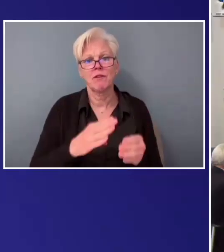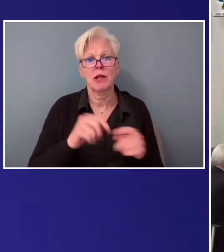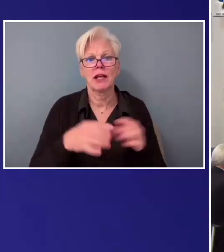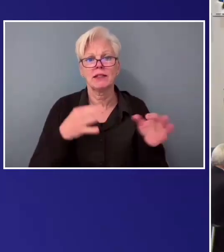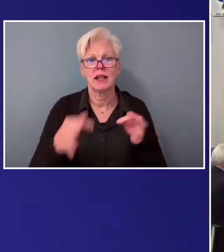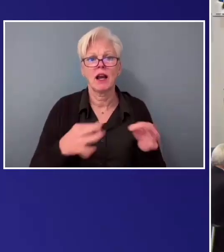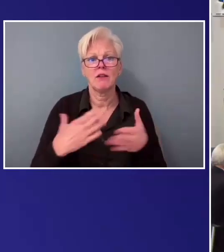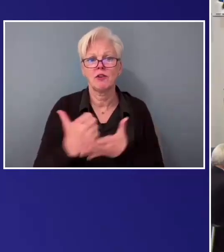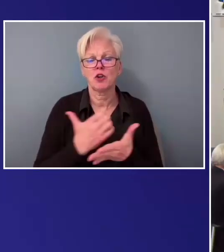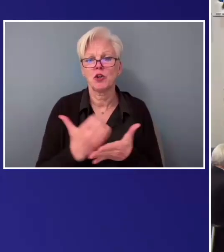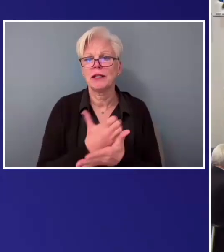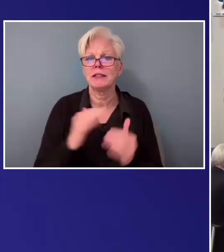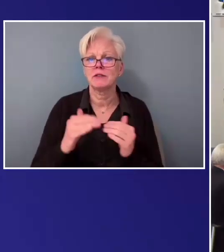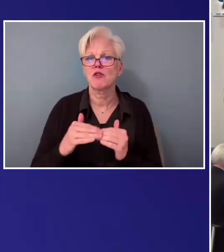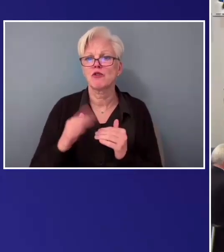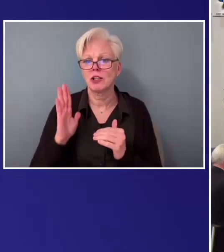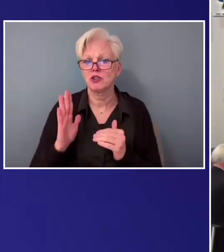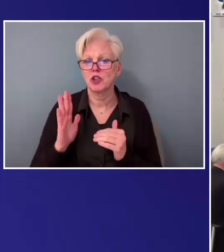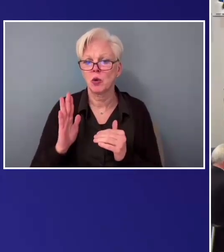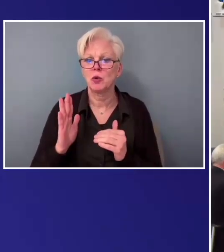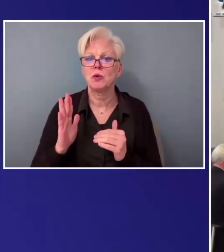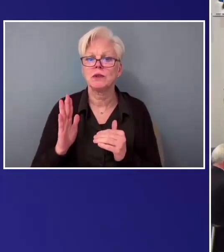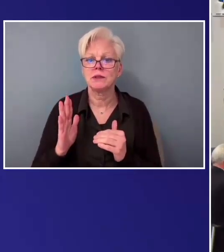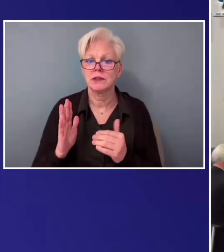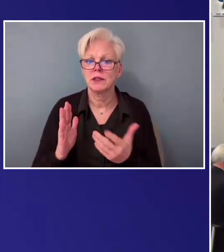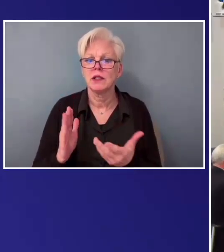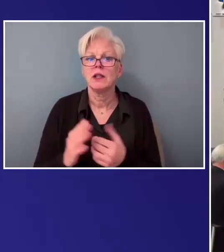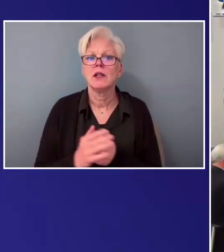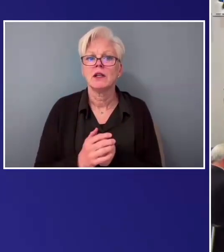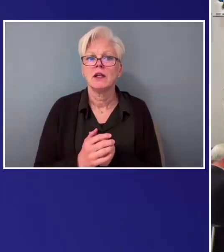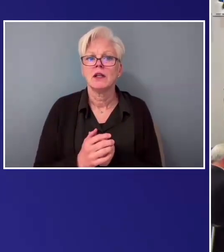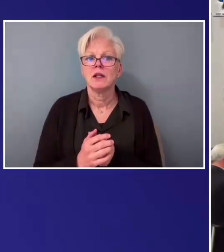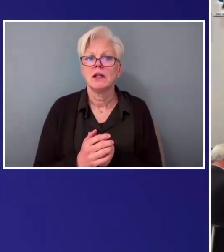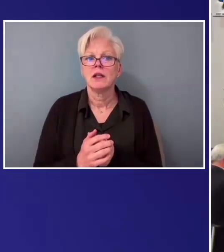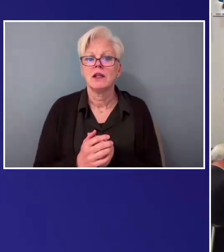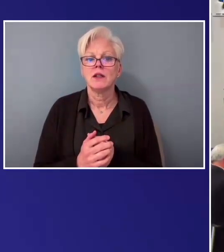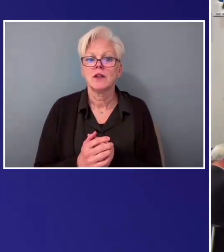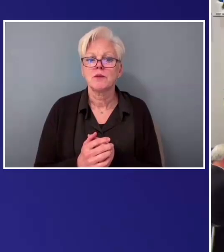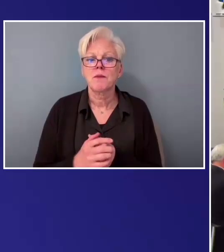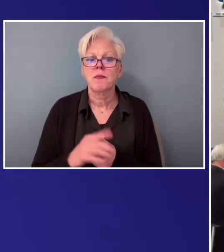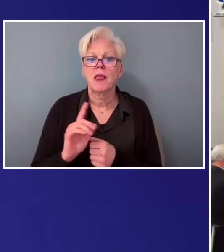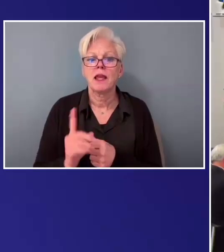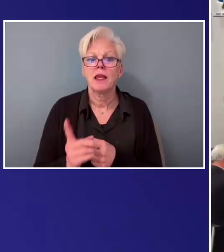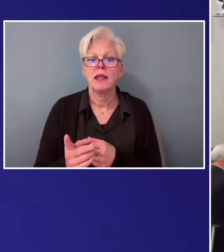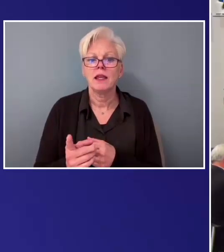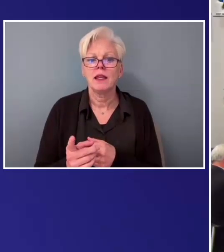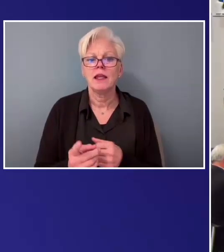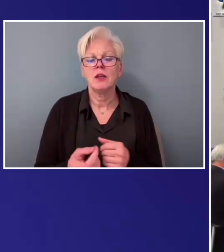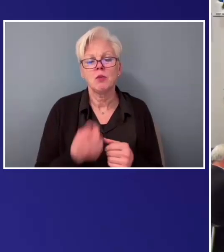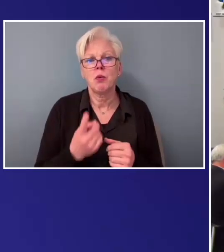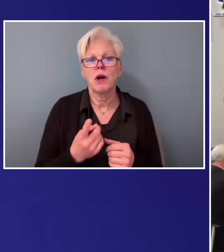possible to bring that up or not. But in one for undergraduate programs, we say -- we're talking about the median